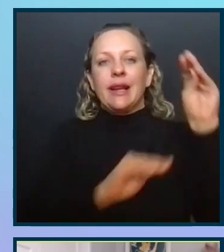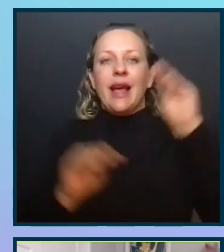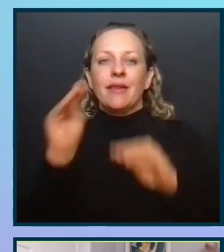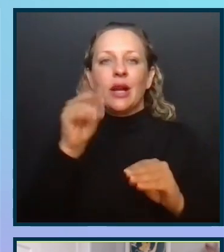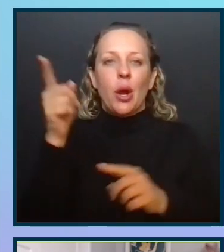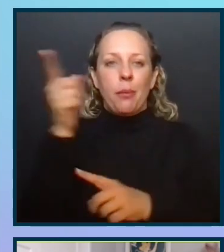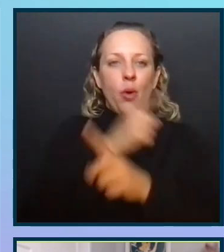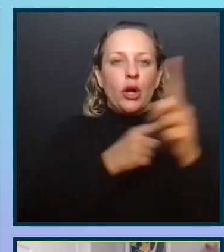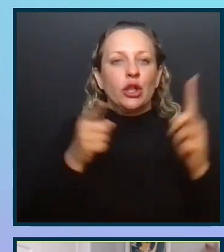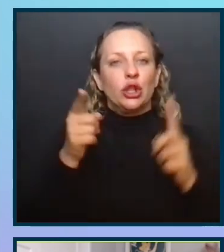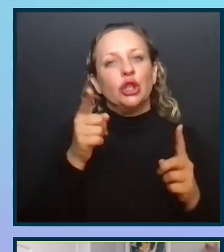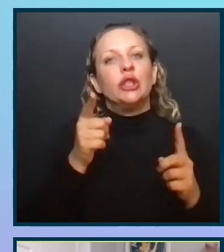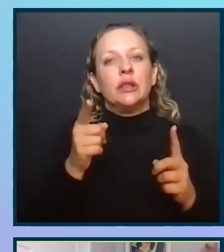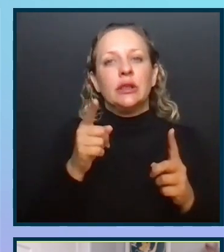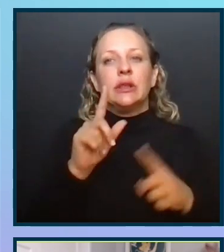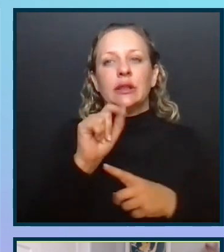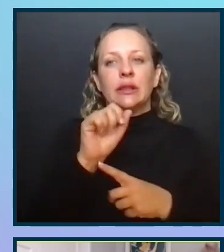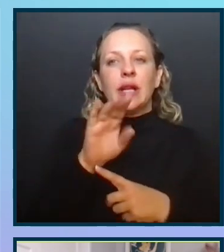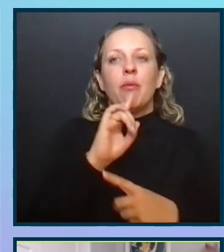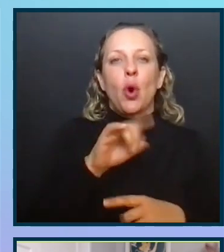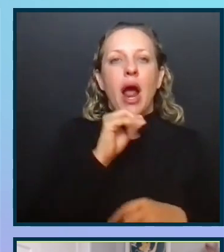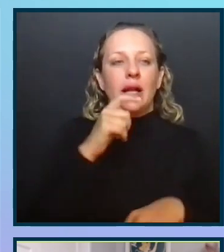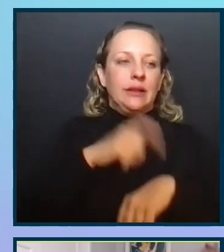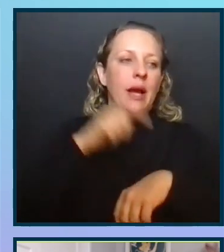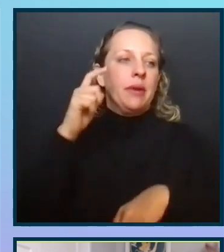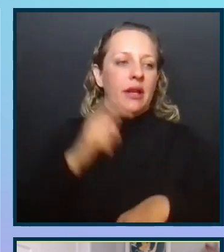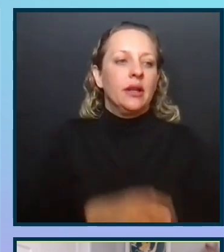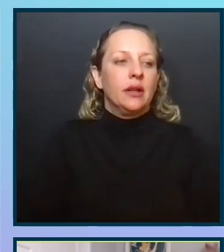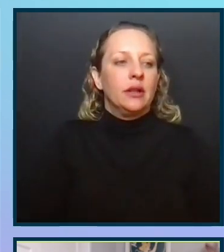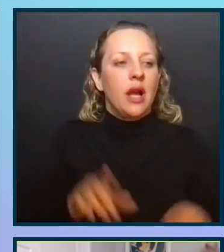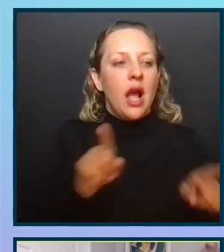tab order, and timing, as well as more.